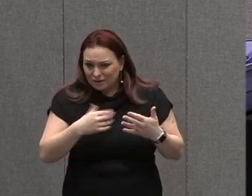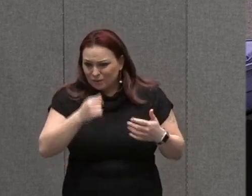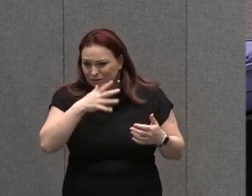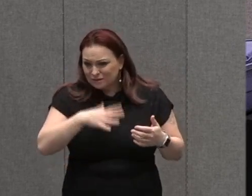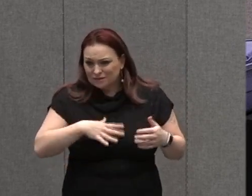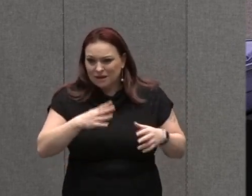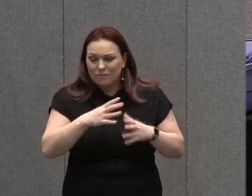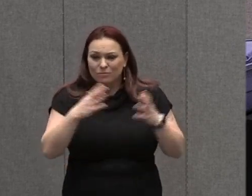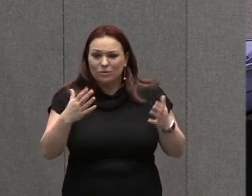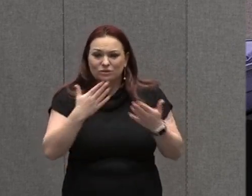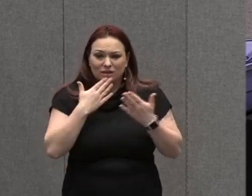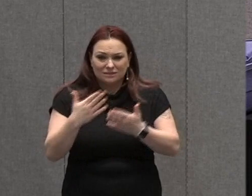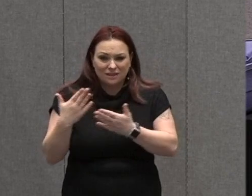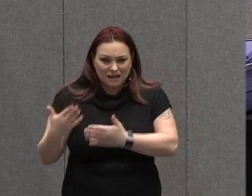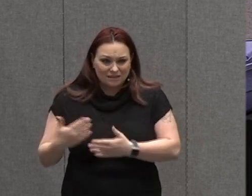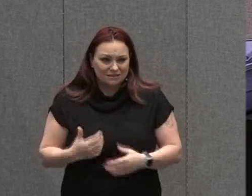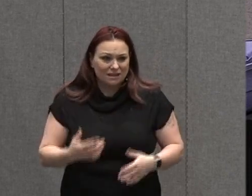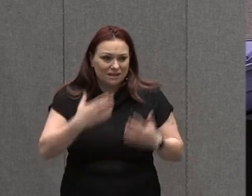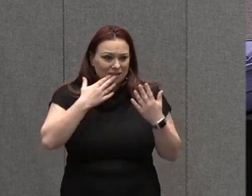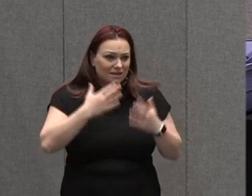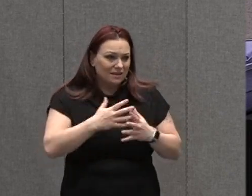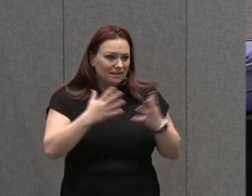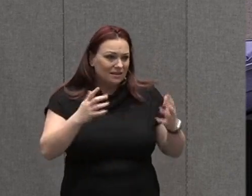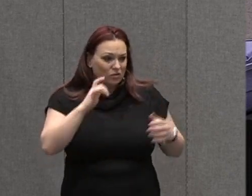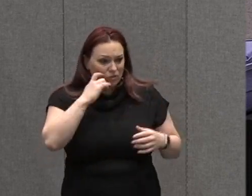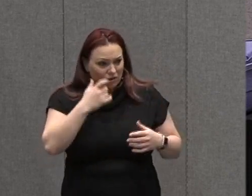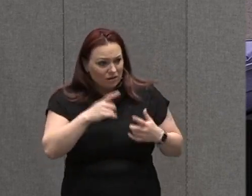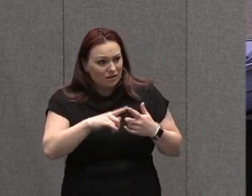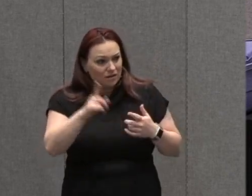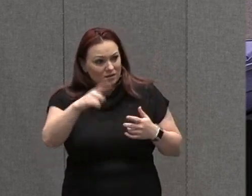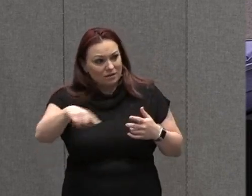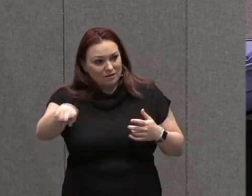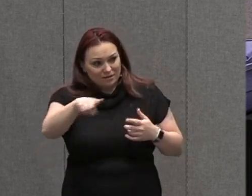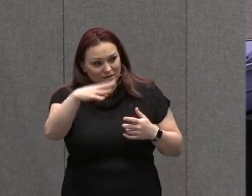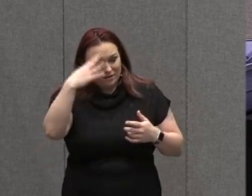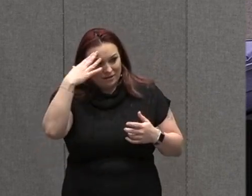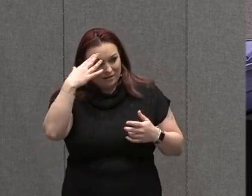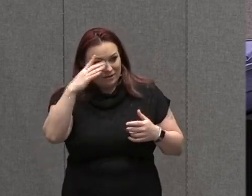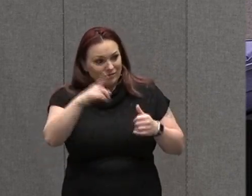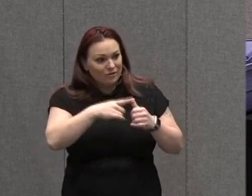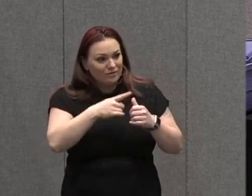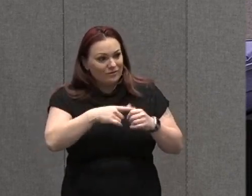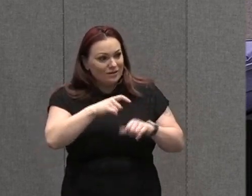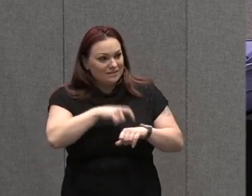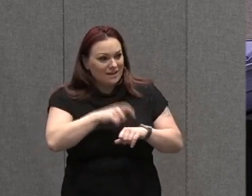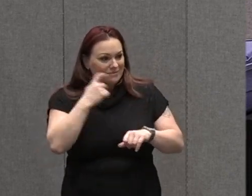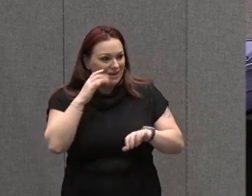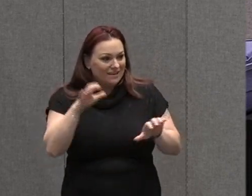Muchas gracias, thank you, that was so cool. Just so you know, this is the first time I do it too. - Oh yeah.